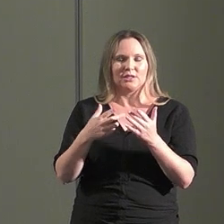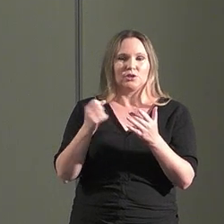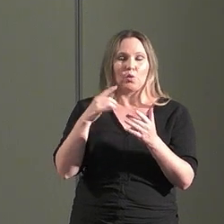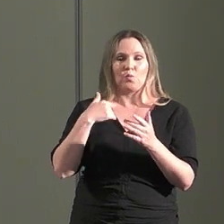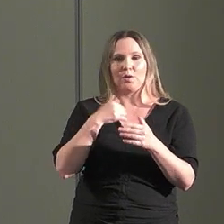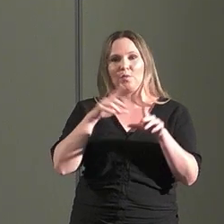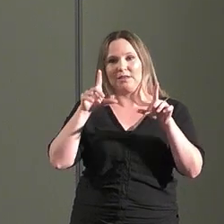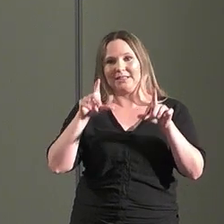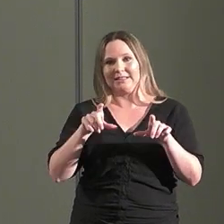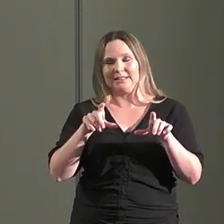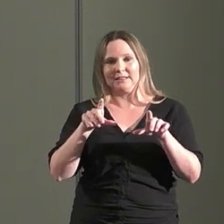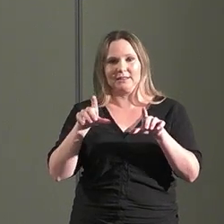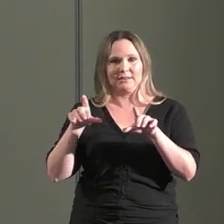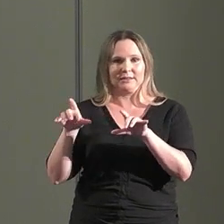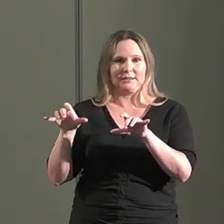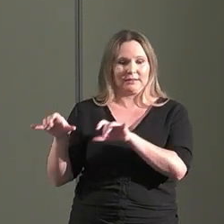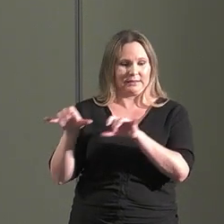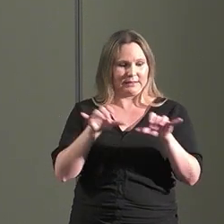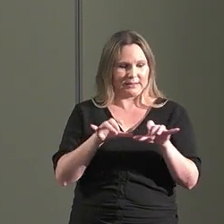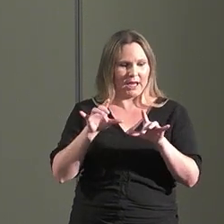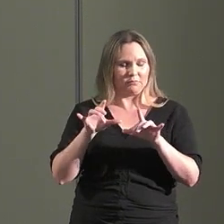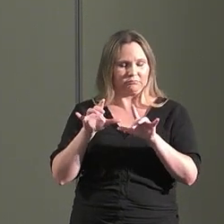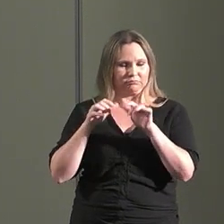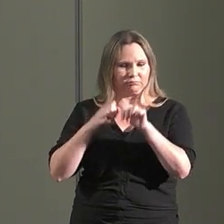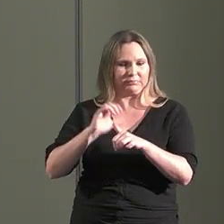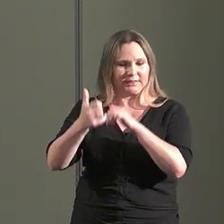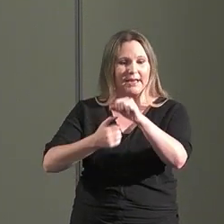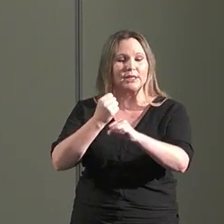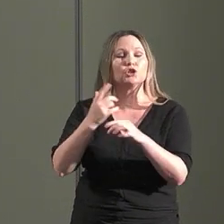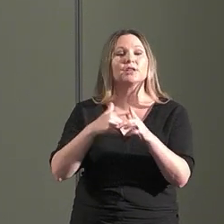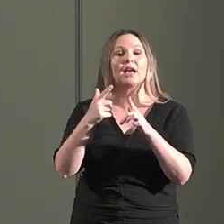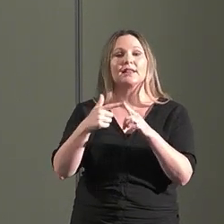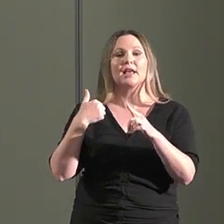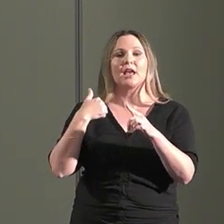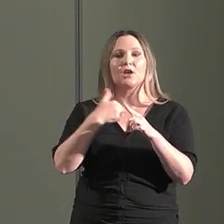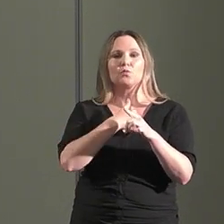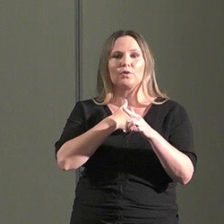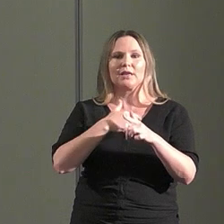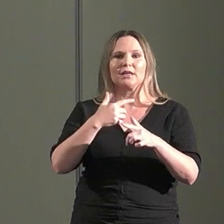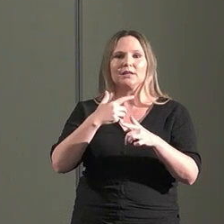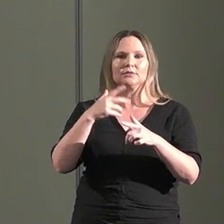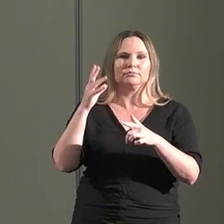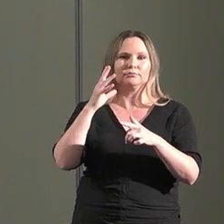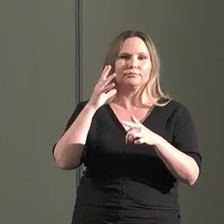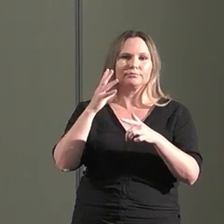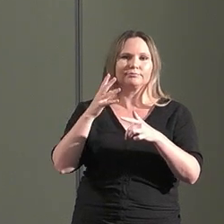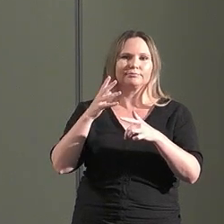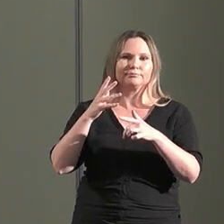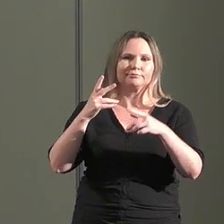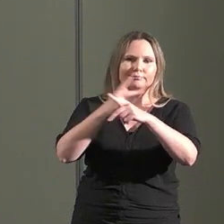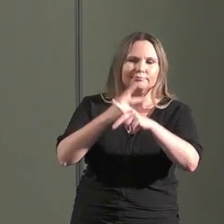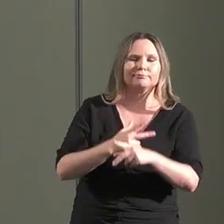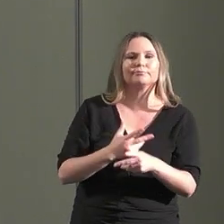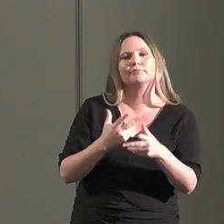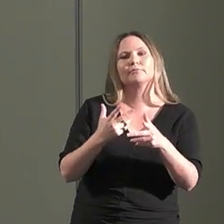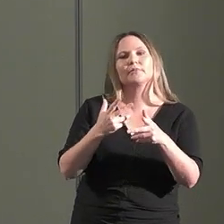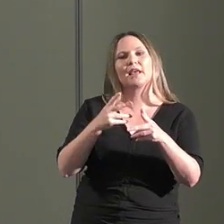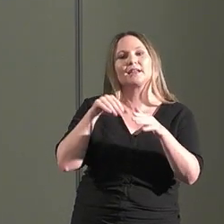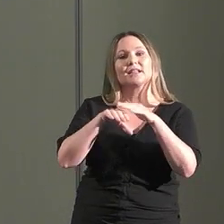across the ten years. We generated for each site and accessibility score.